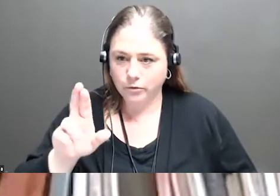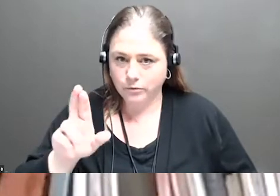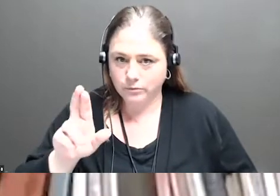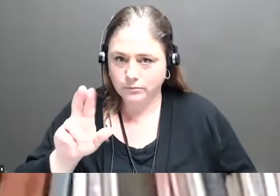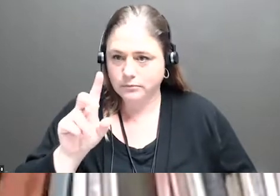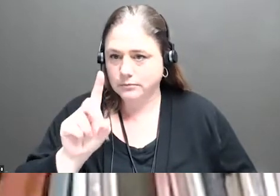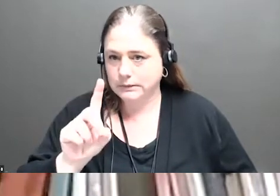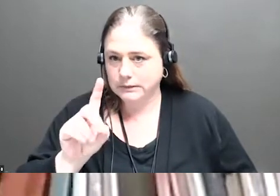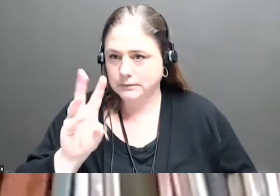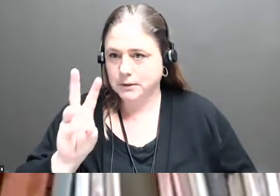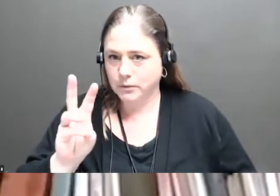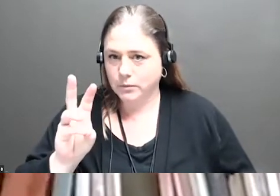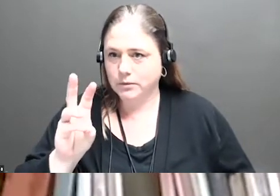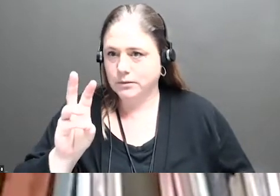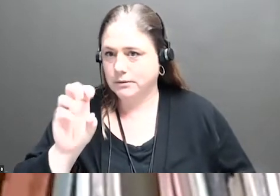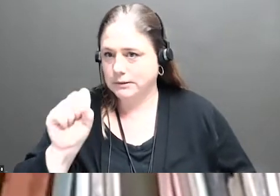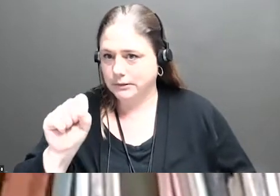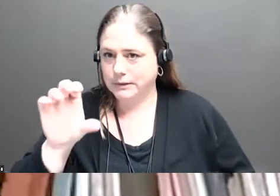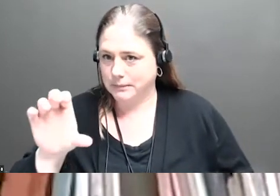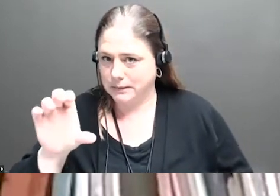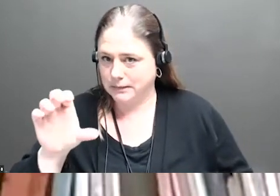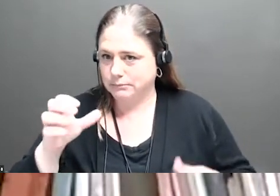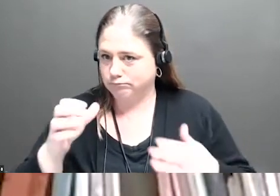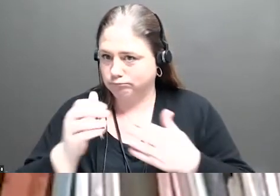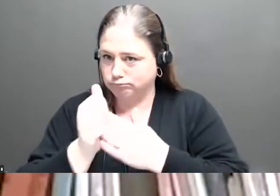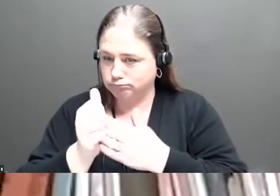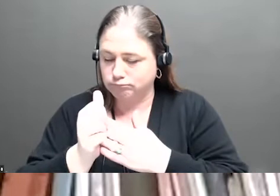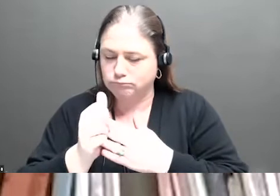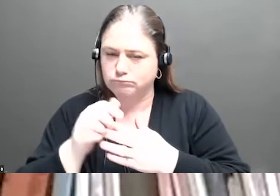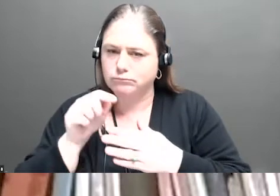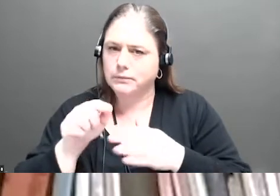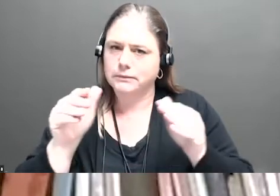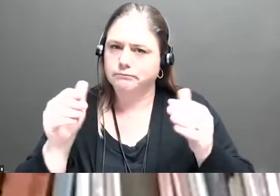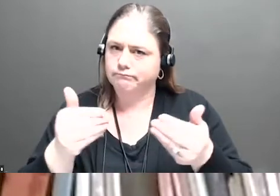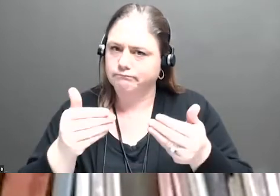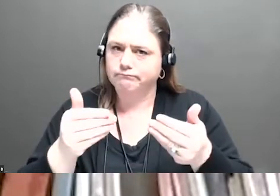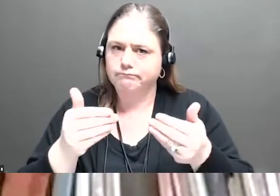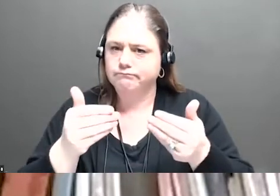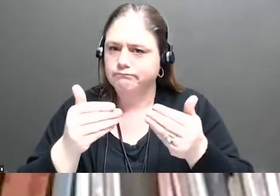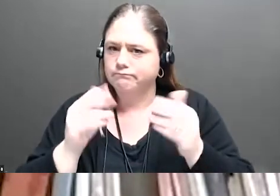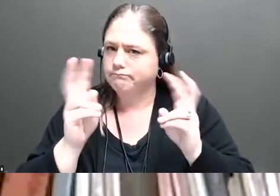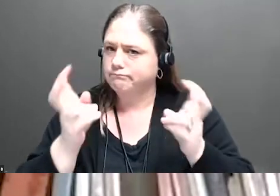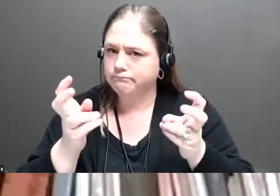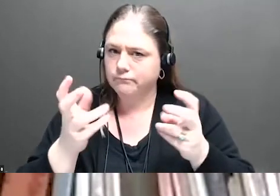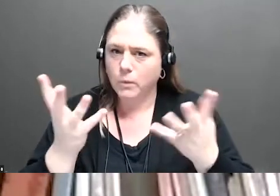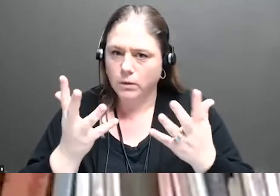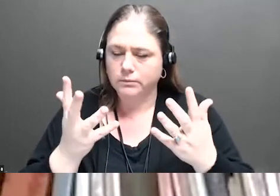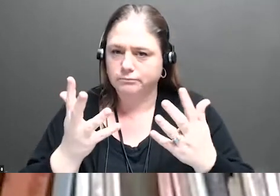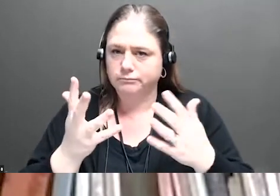And today I'm introducing an important session; Focusing on Bridging the Gap between Workers